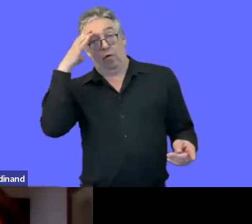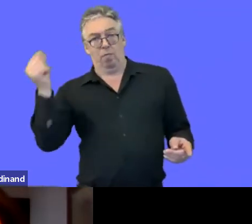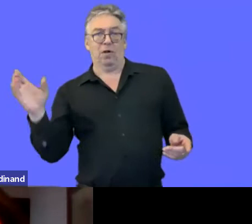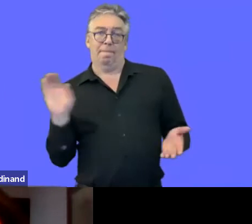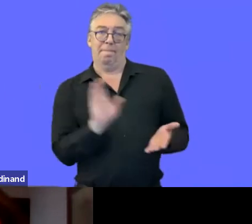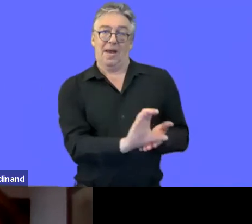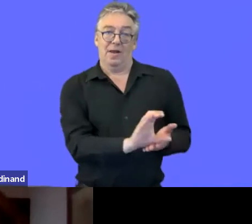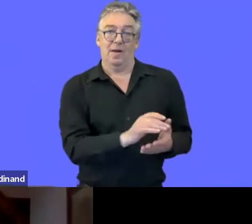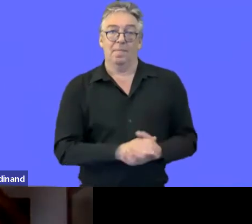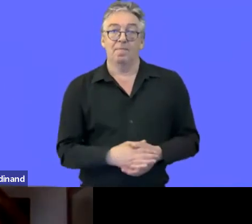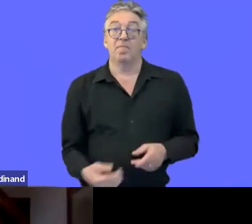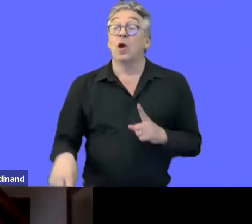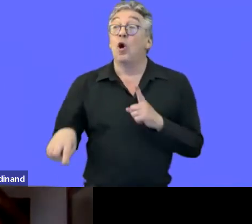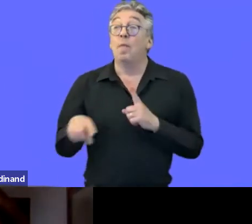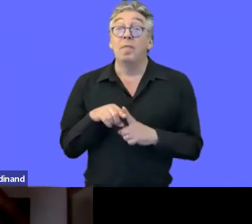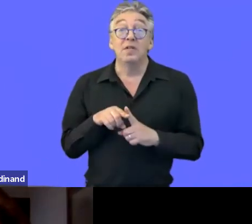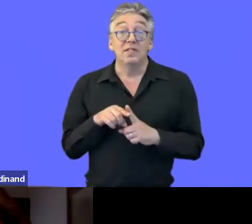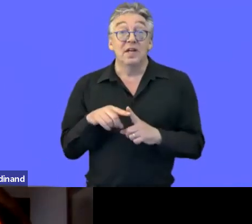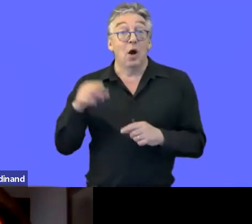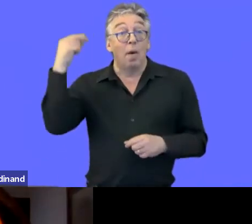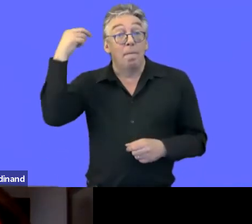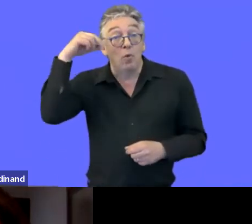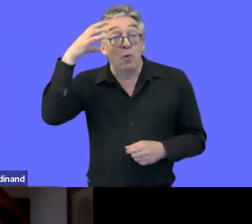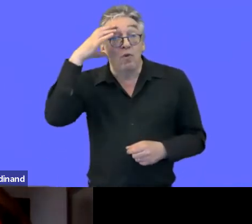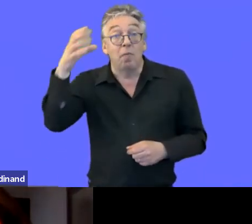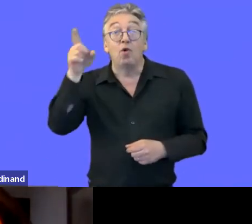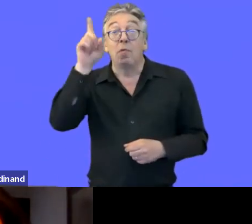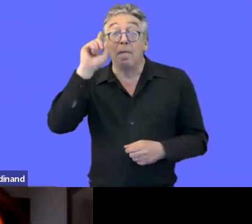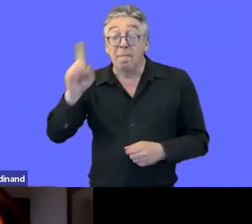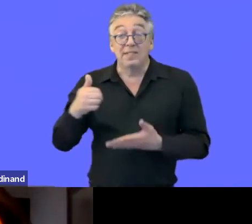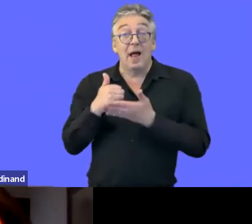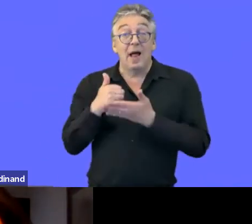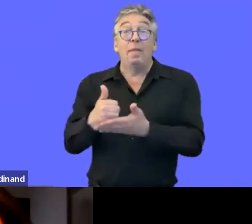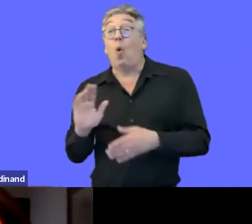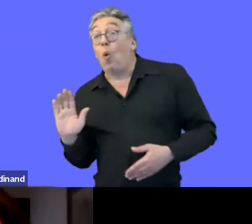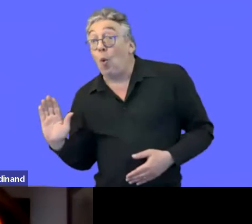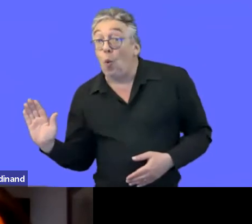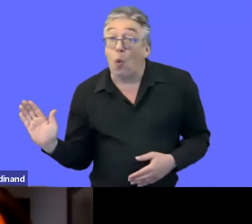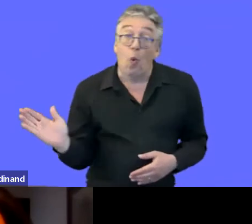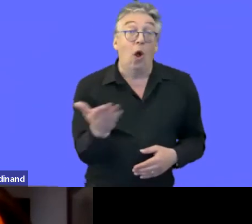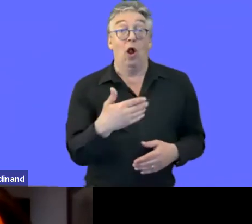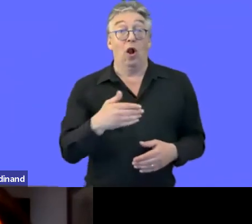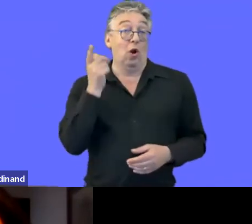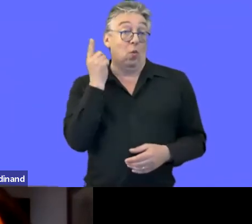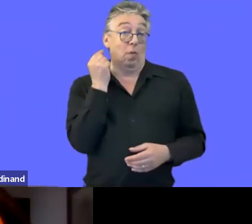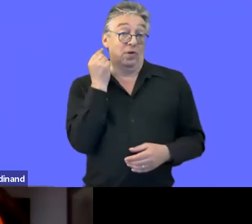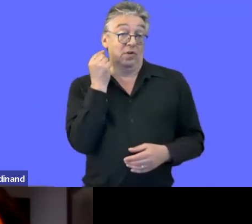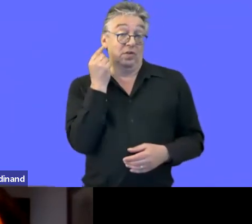the situation of all women in a similar situation and ensure that is availability of adequate services